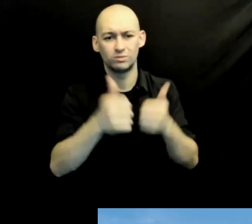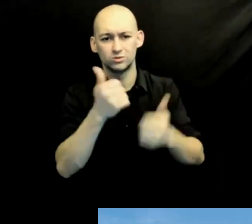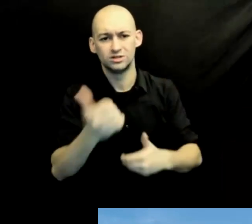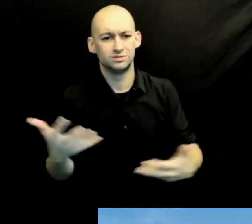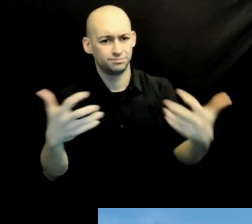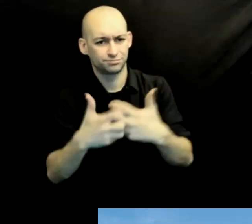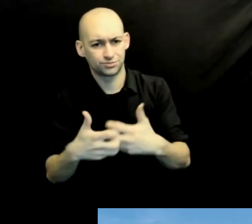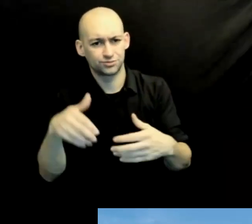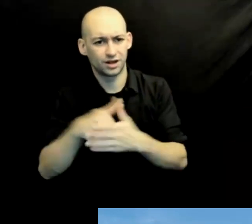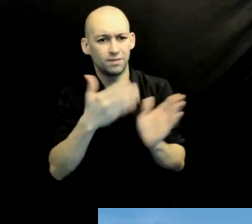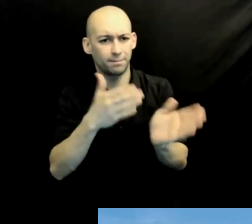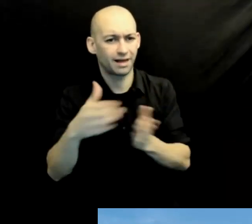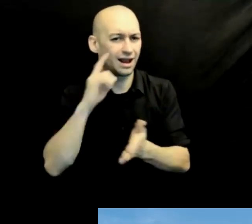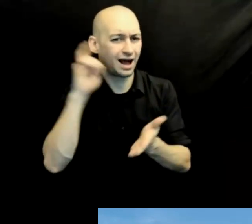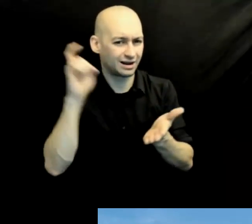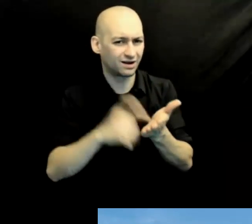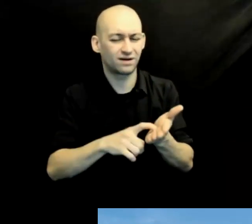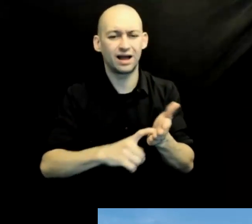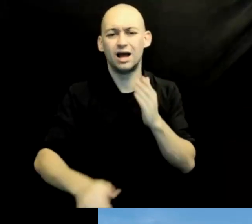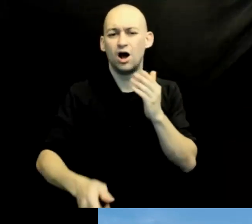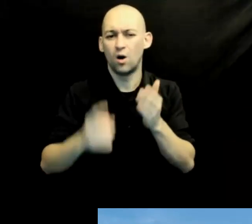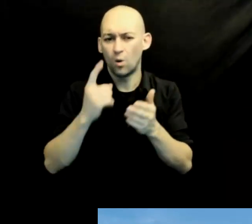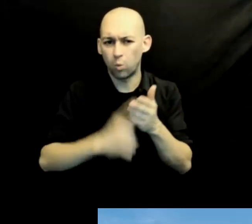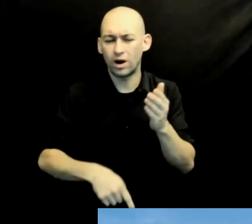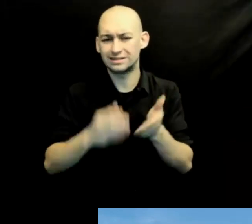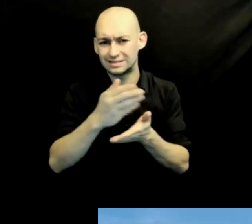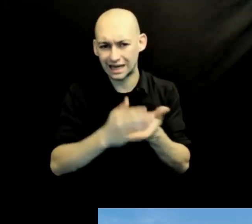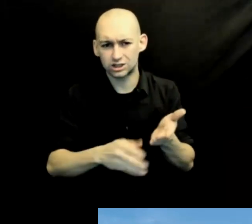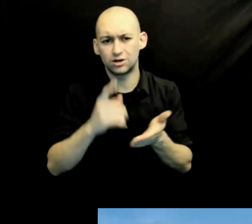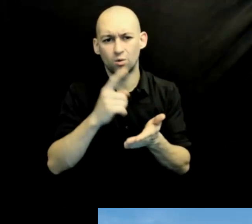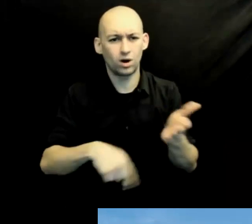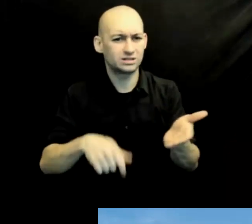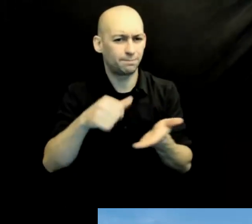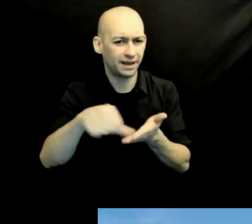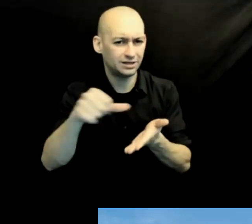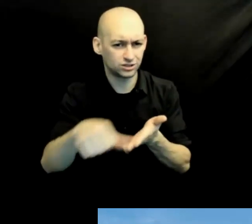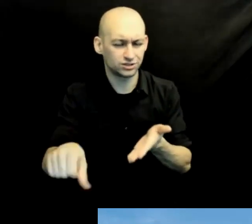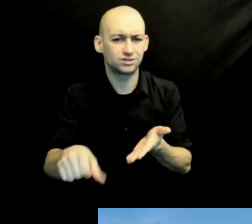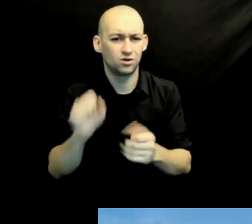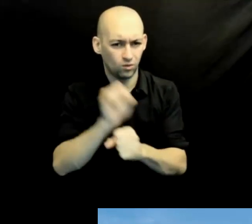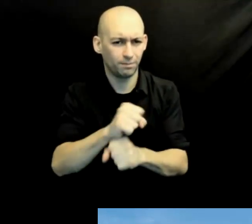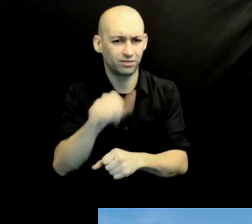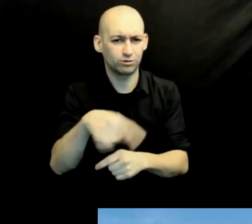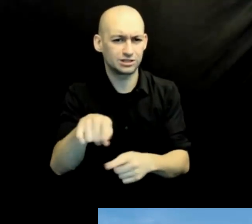to identify, you know, what sections and pages we made those changes. Okay, awesome. Thank you.